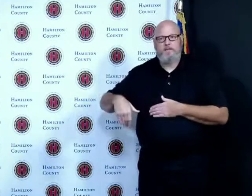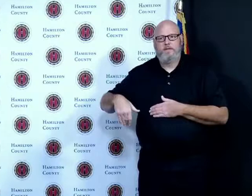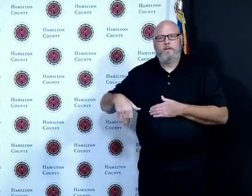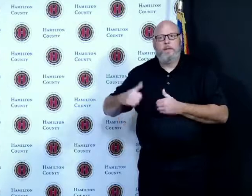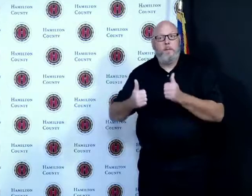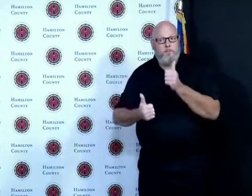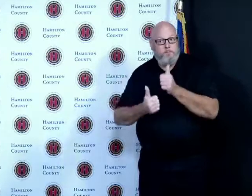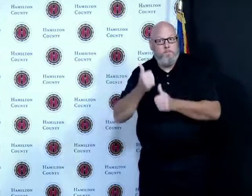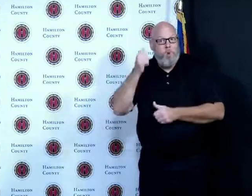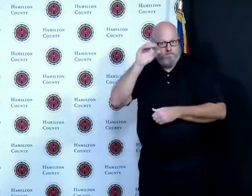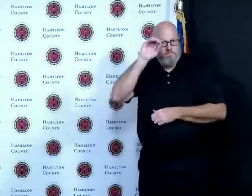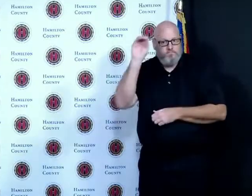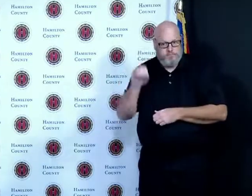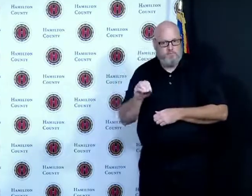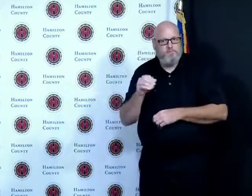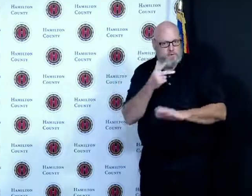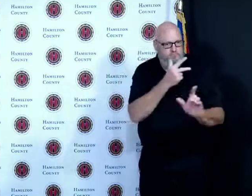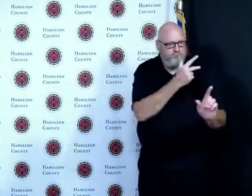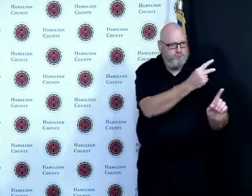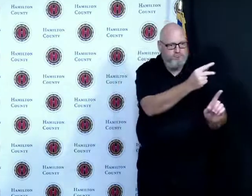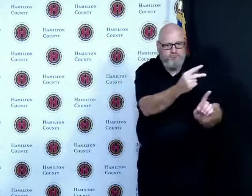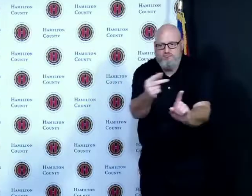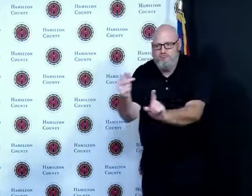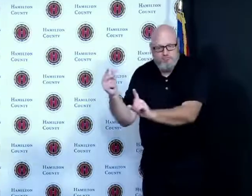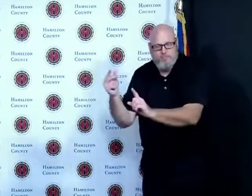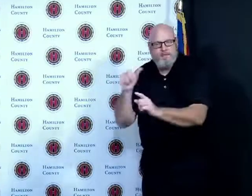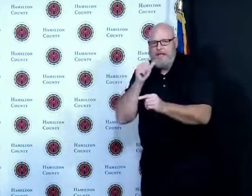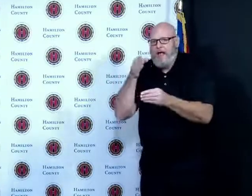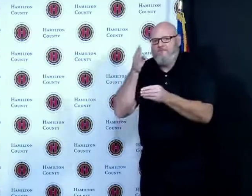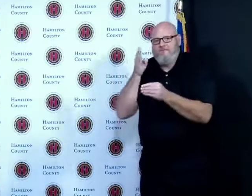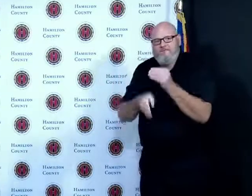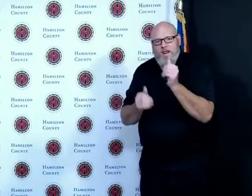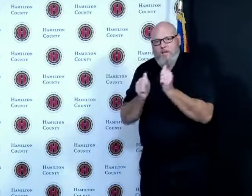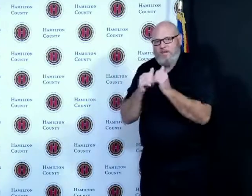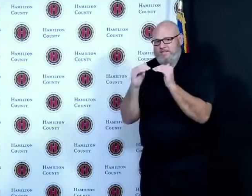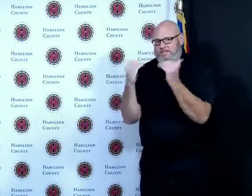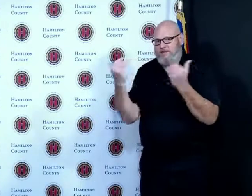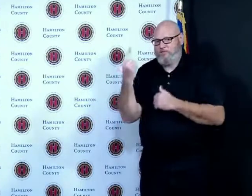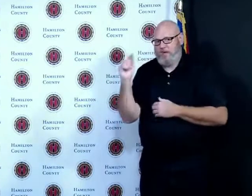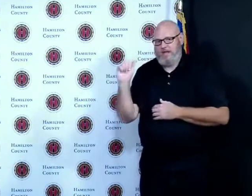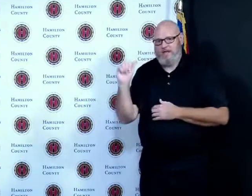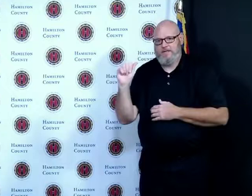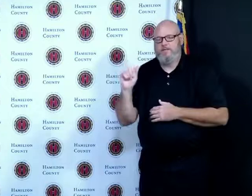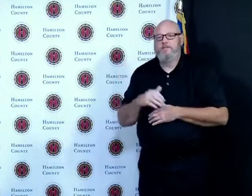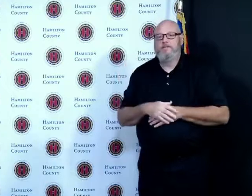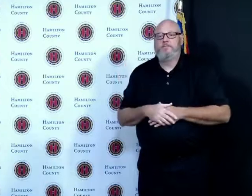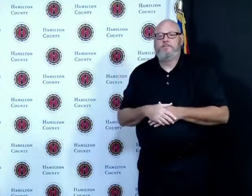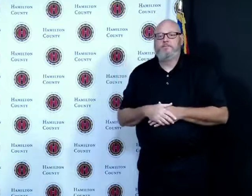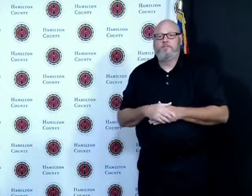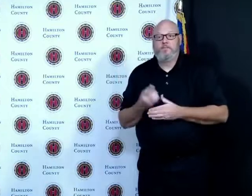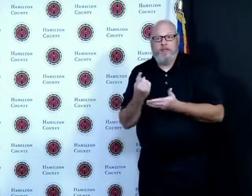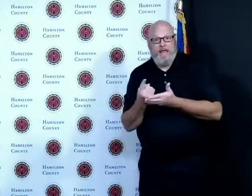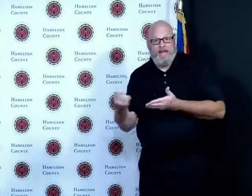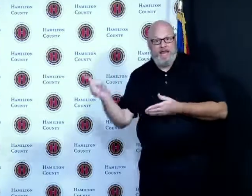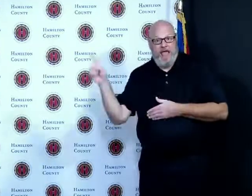as of last Monday 80 year old and over individuals were eligible to get the vaccine which is great we